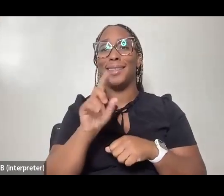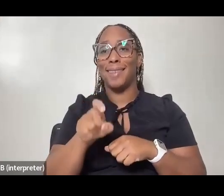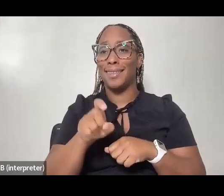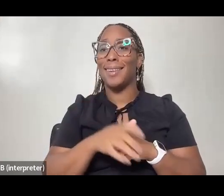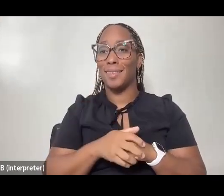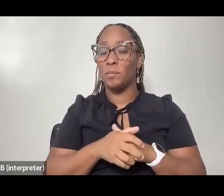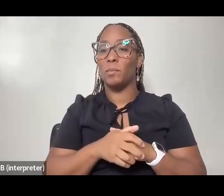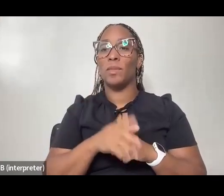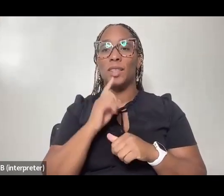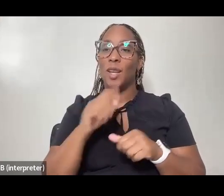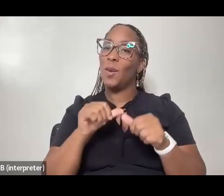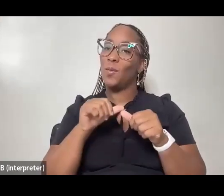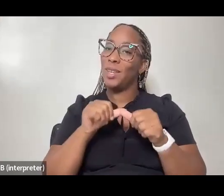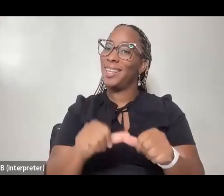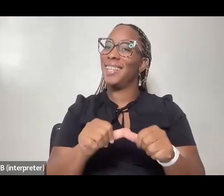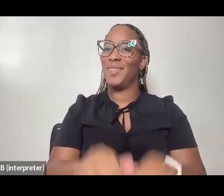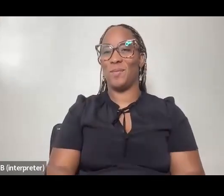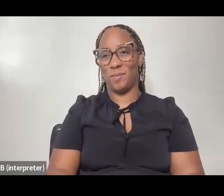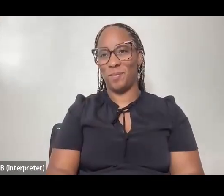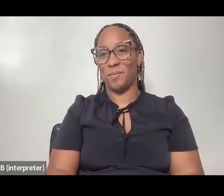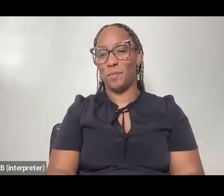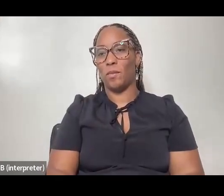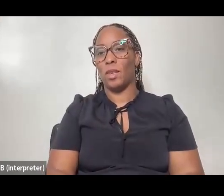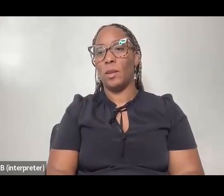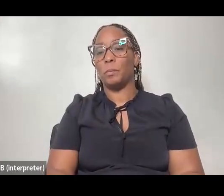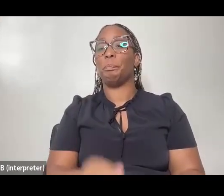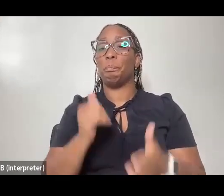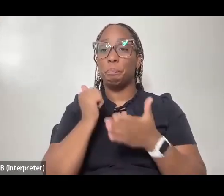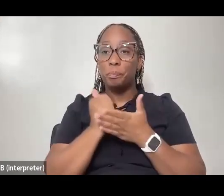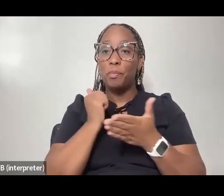And so the journey continues. And it does help to collaborate